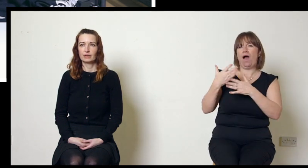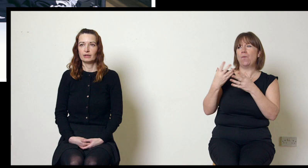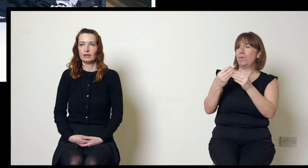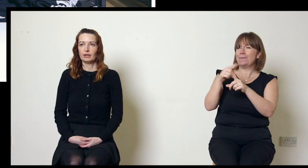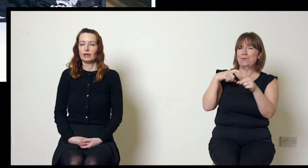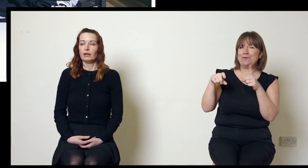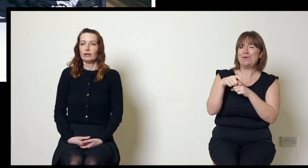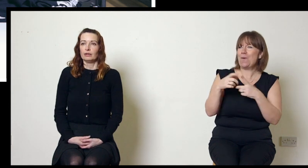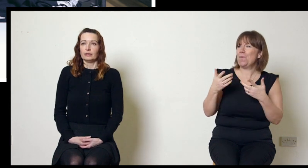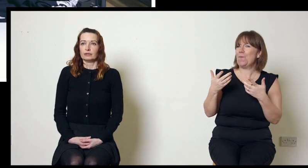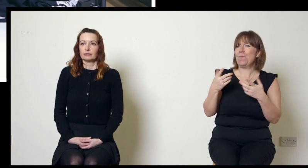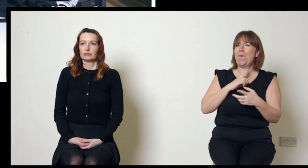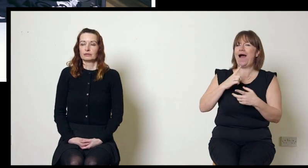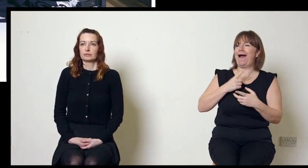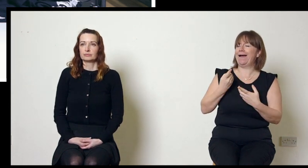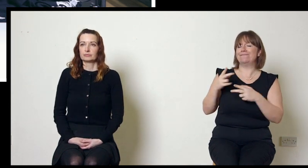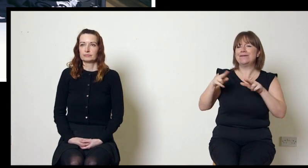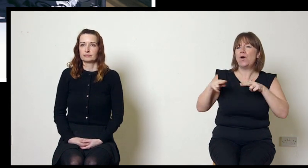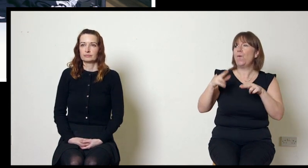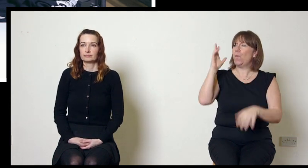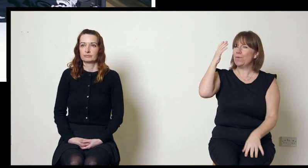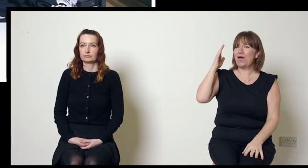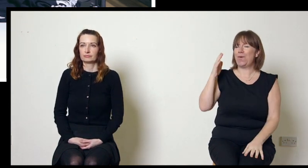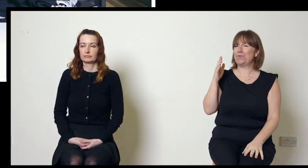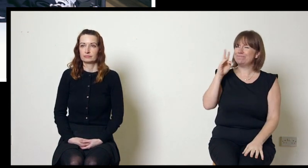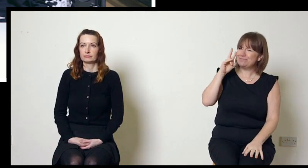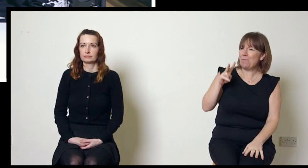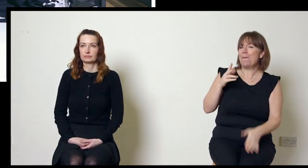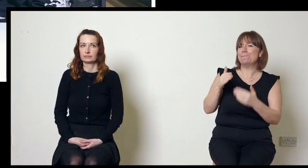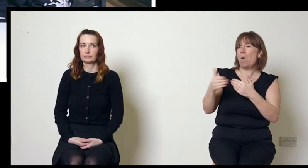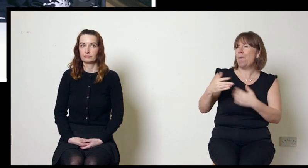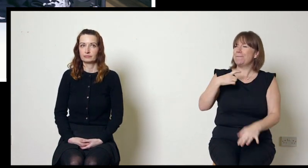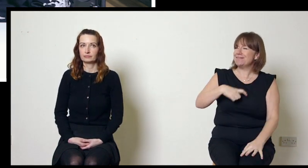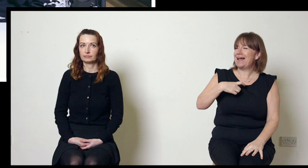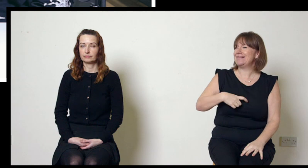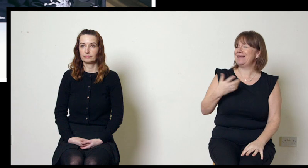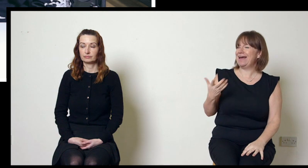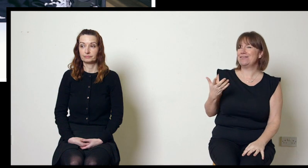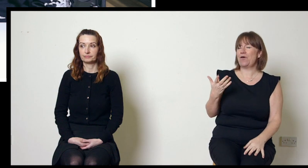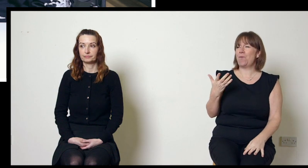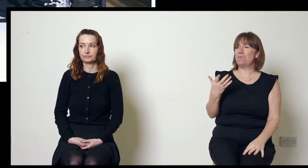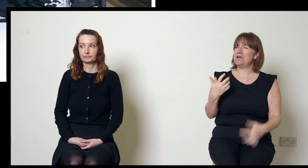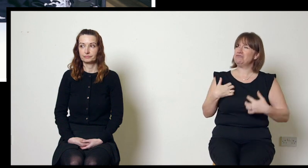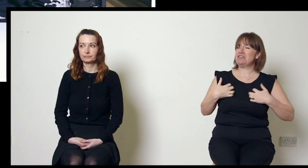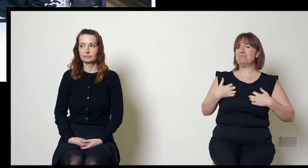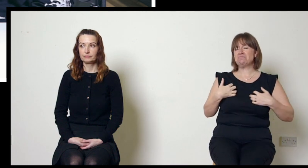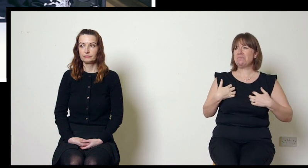When you hear an audio or video, see a video application. So it's been interesting for us in terms of just thinking about how you assess those different formats as well.